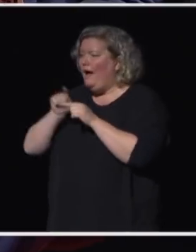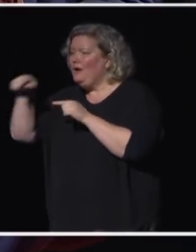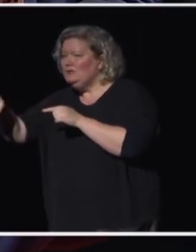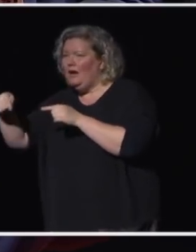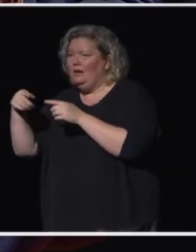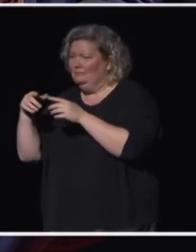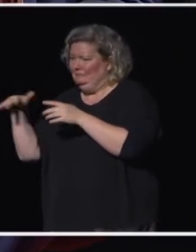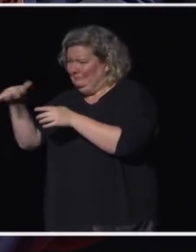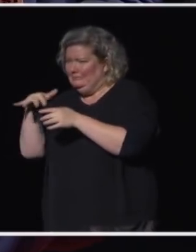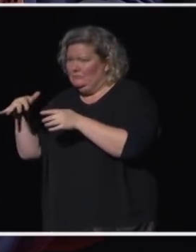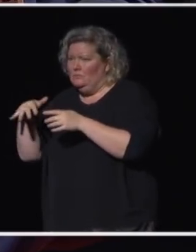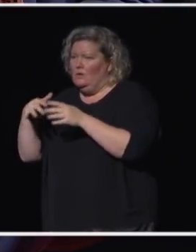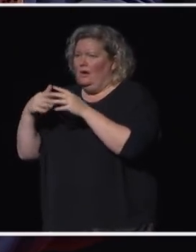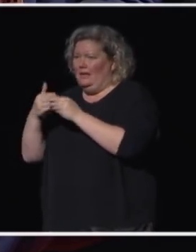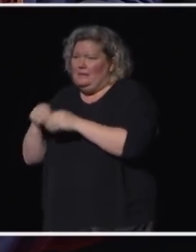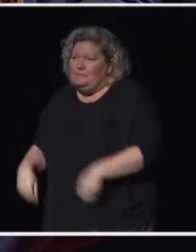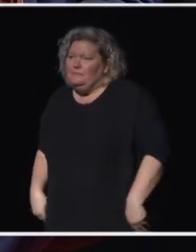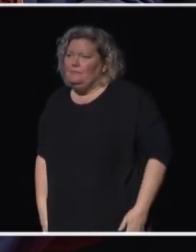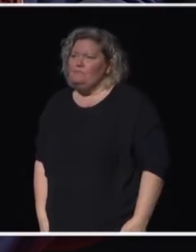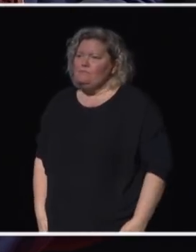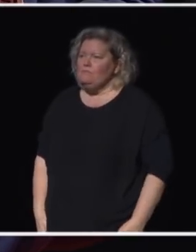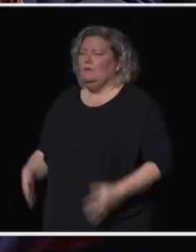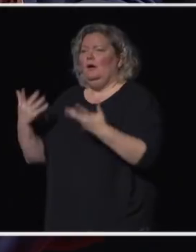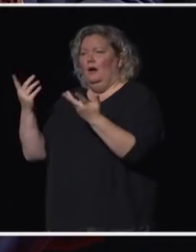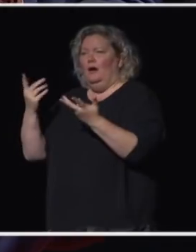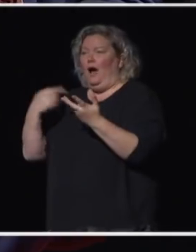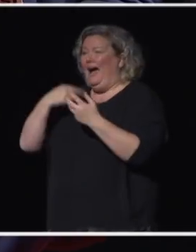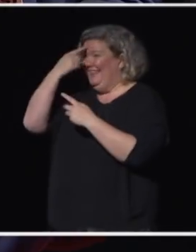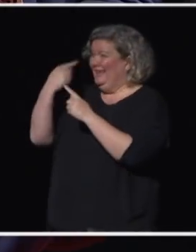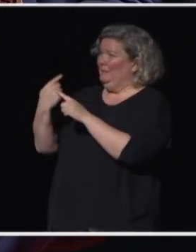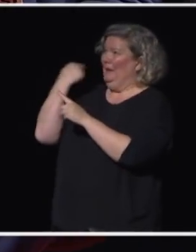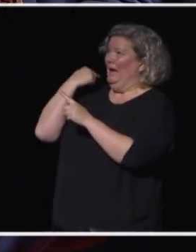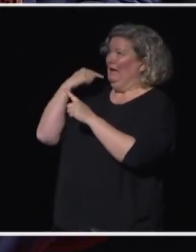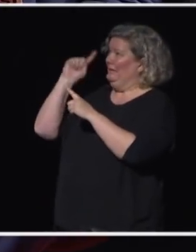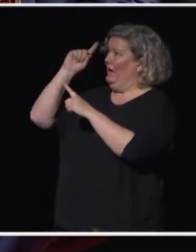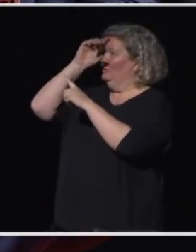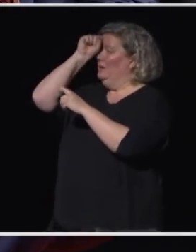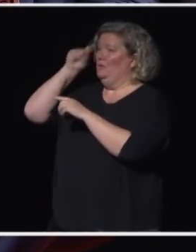with their hands dipped in Russell sweats. I think back on those boys now and all I see is fear.